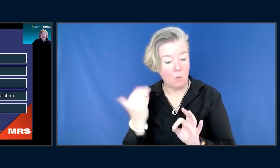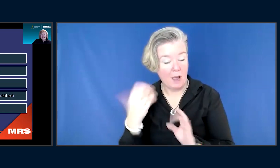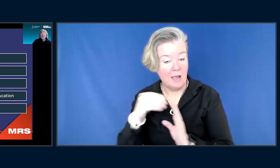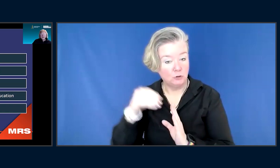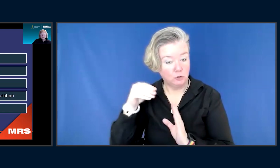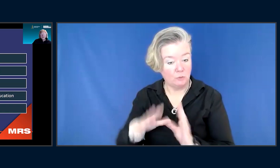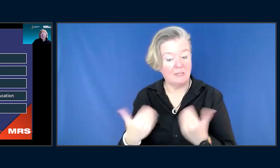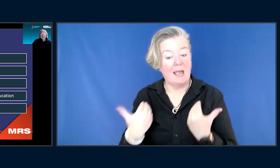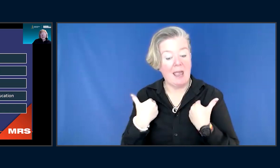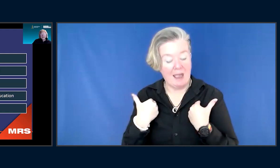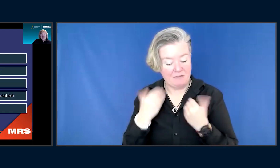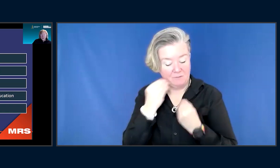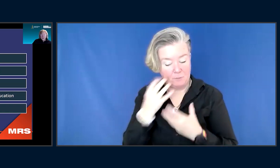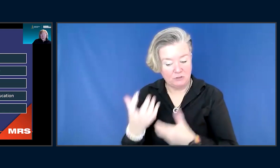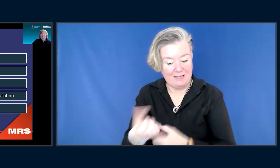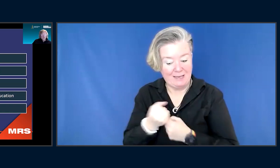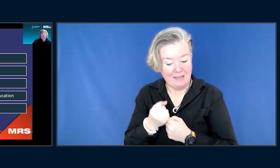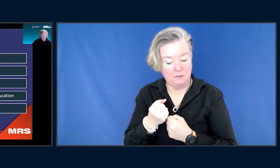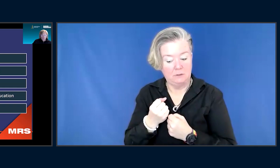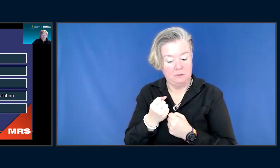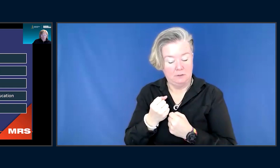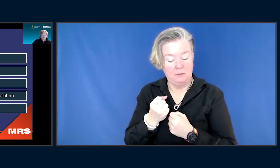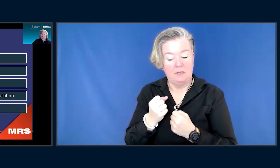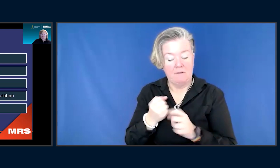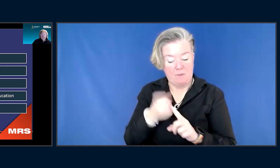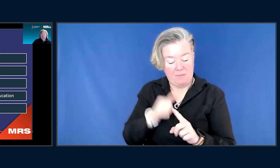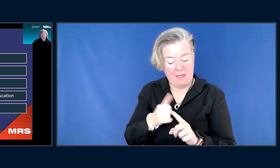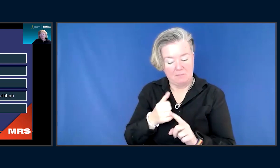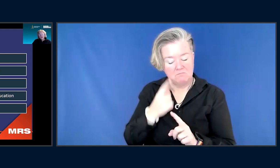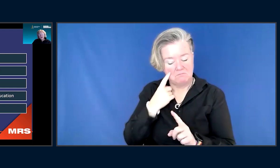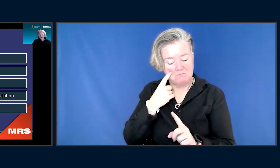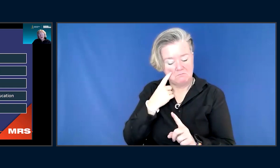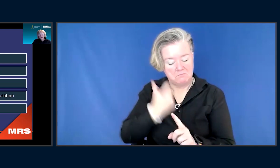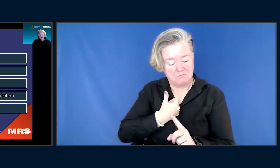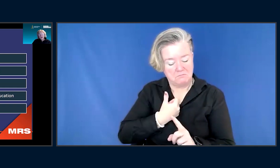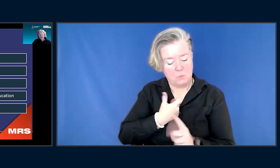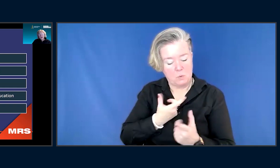so that students get the information they need to be able to make an informed decision